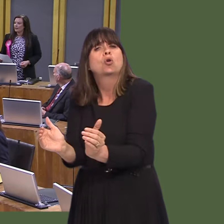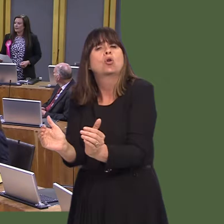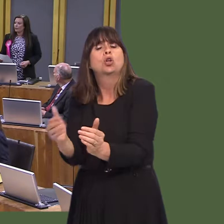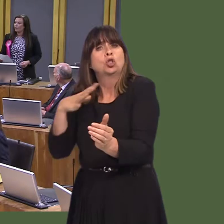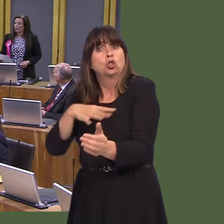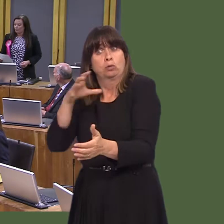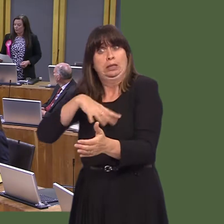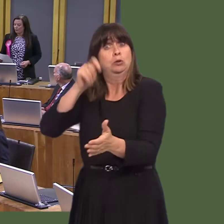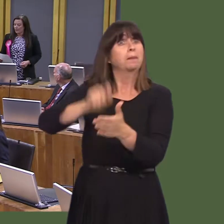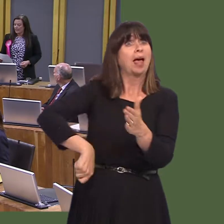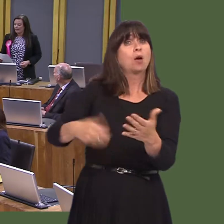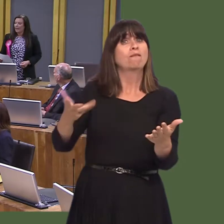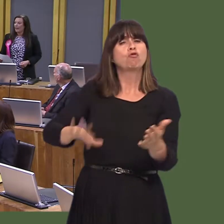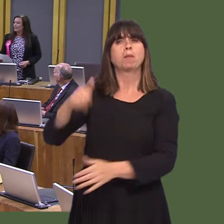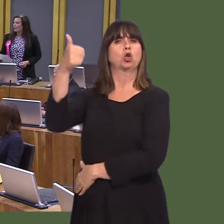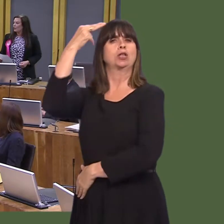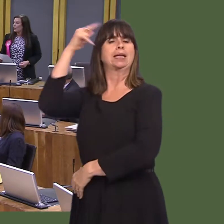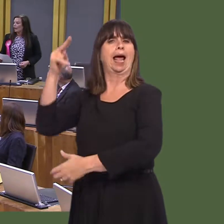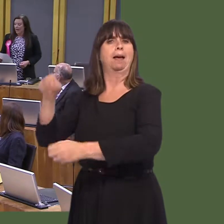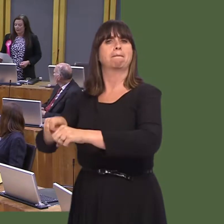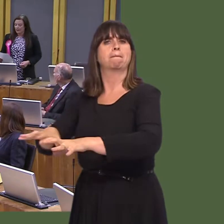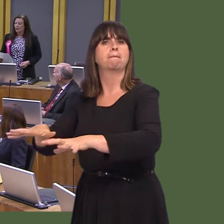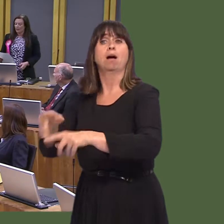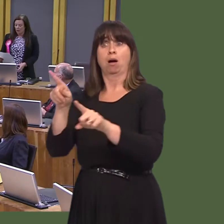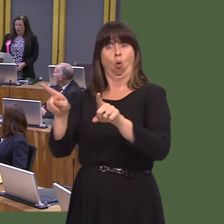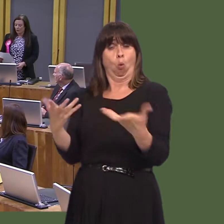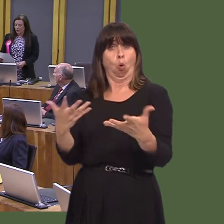centres or reputable breeders, and I'd encourage all AMs to come along.